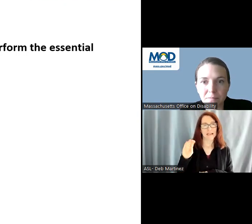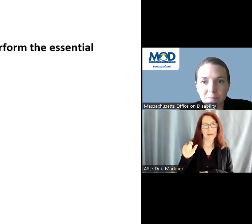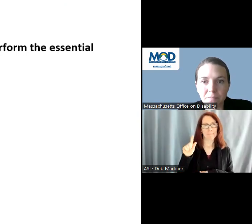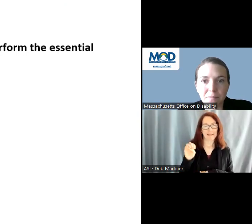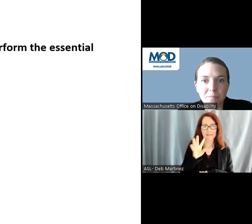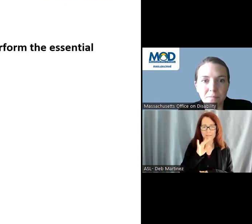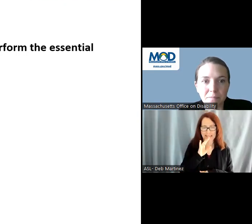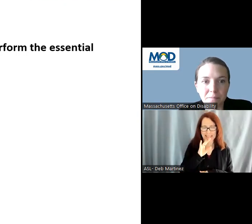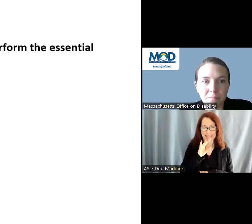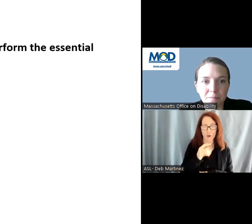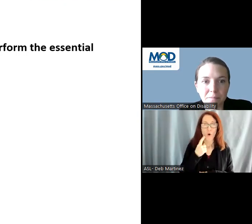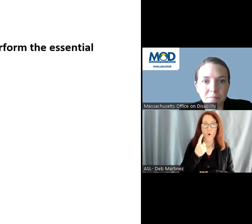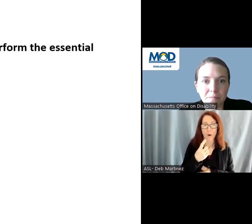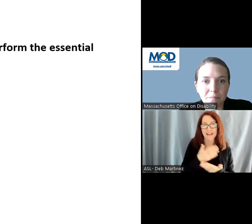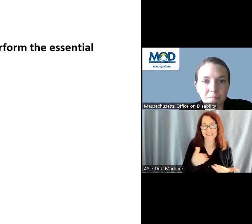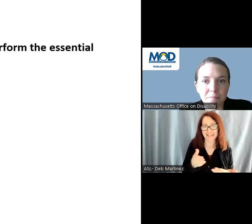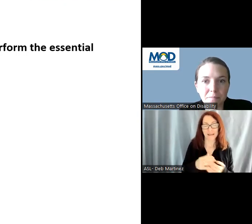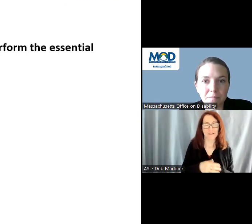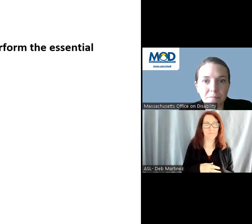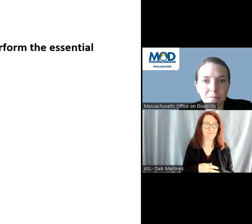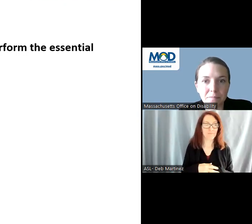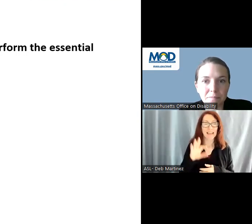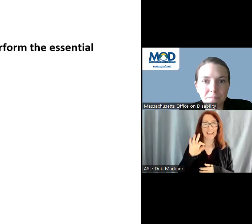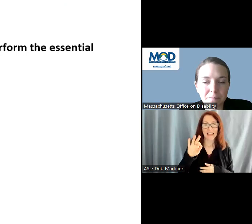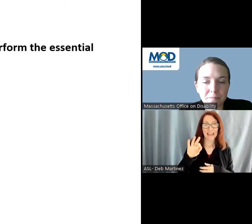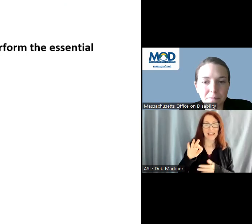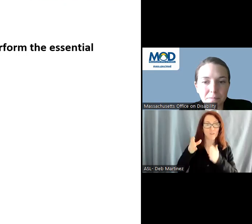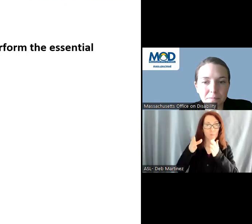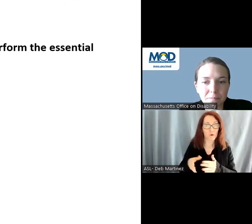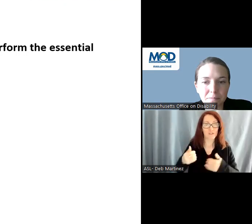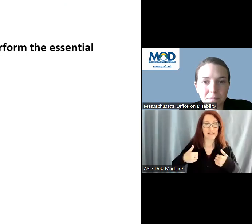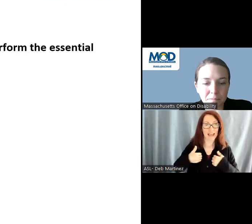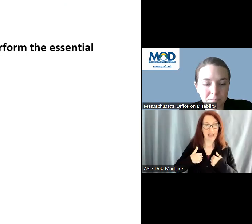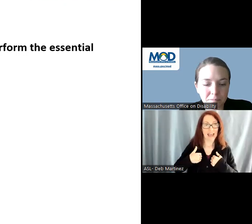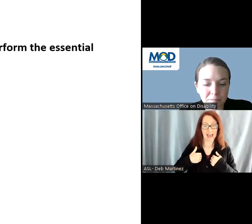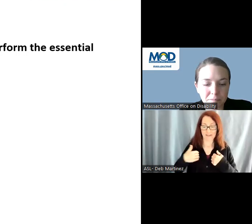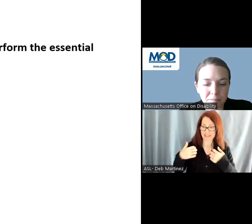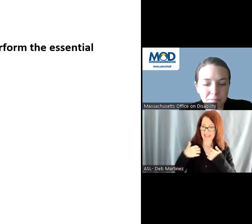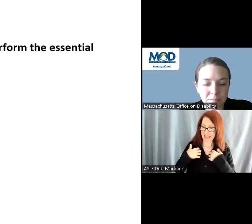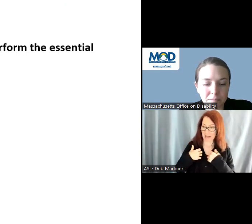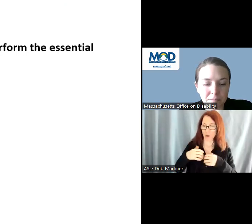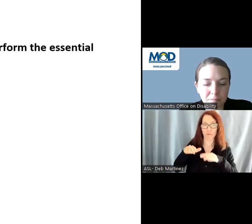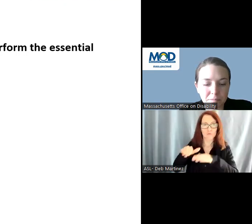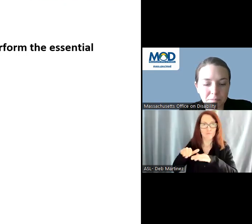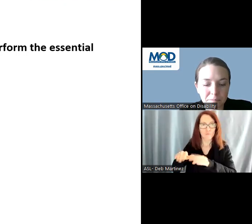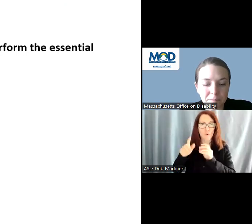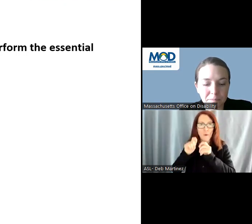during work hours would be if someone has the animal to wake them from night terrors that are